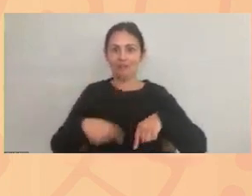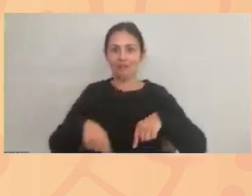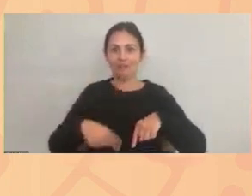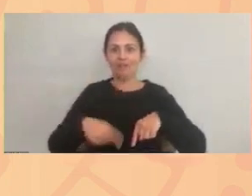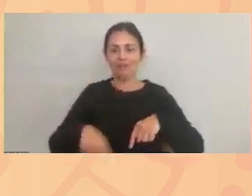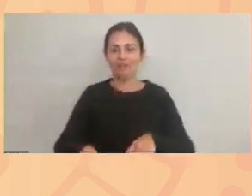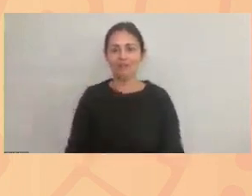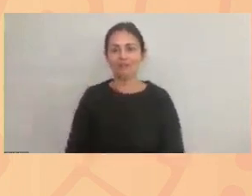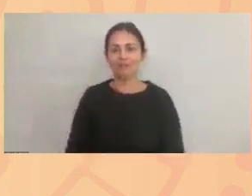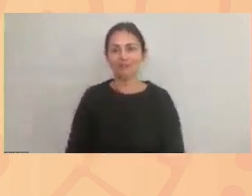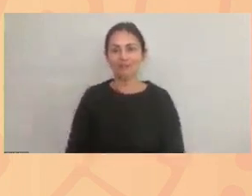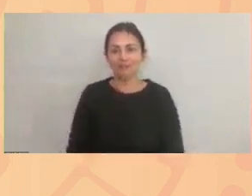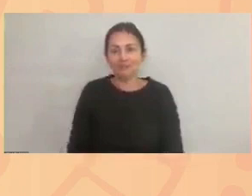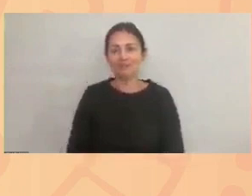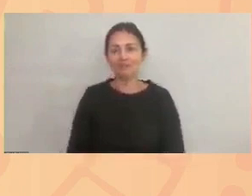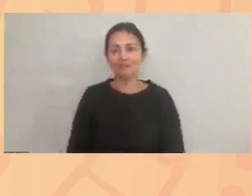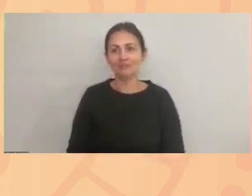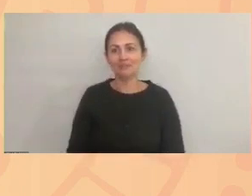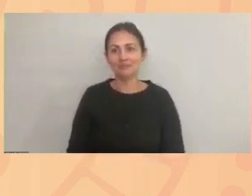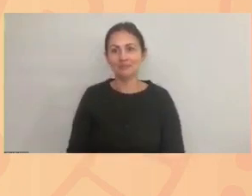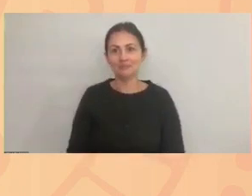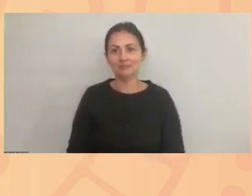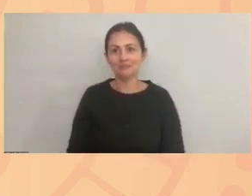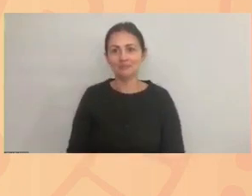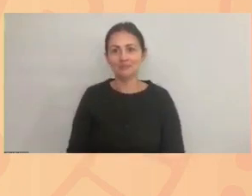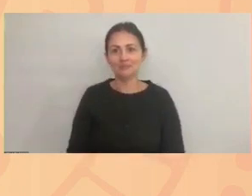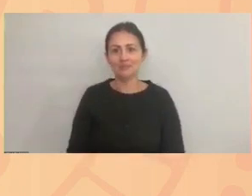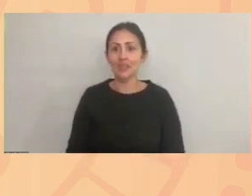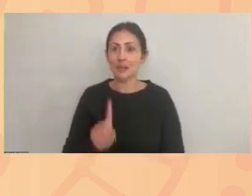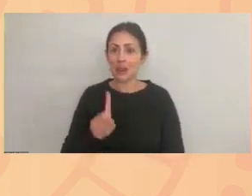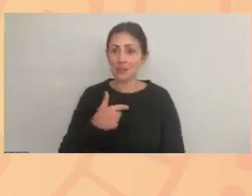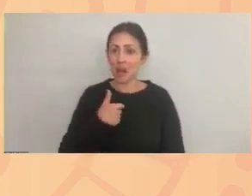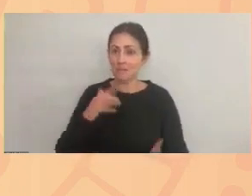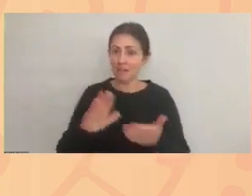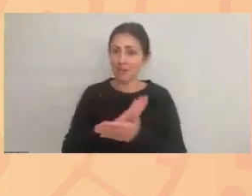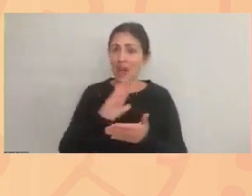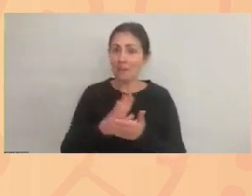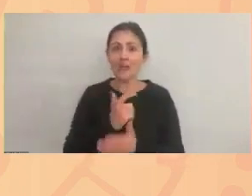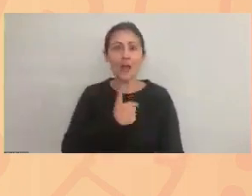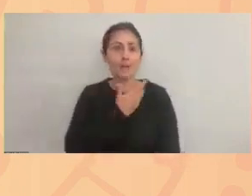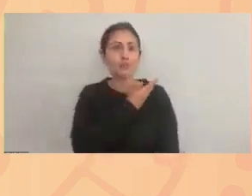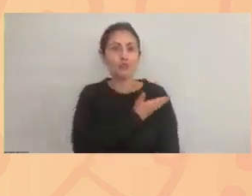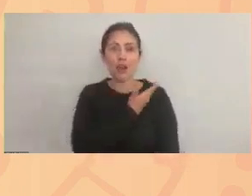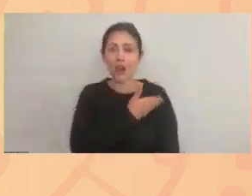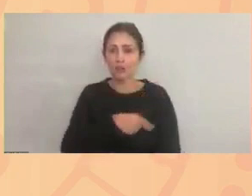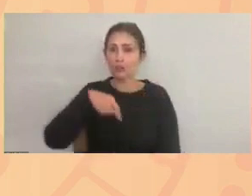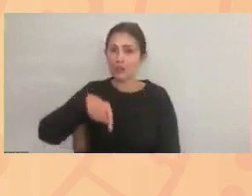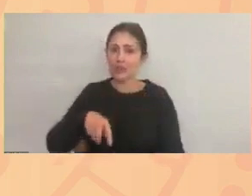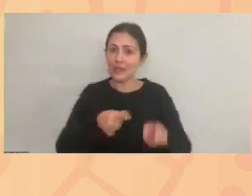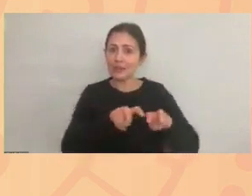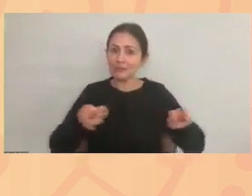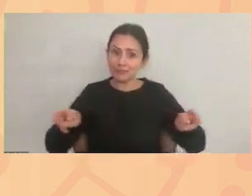but I'm happy and proud to be here for her and our language